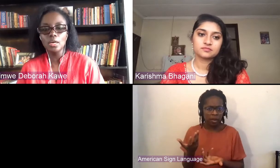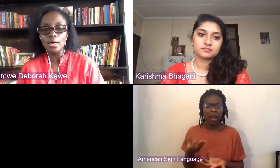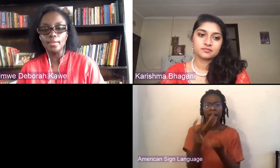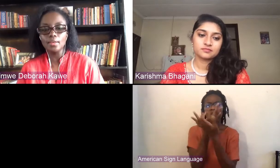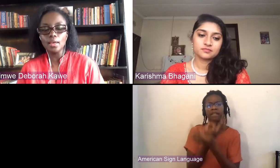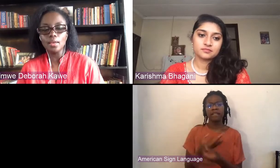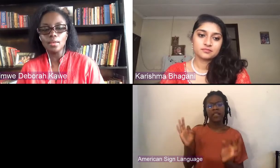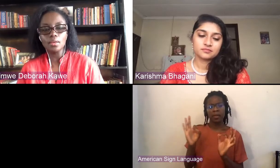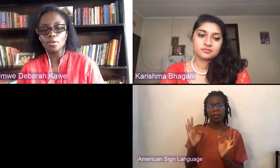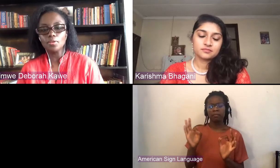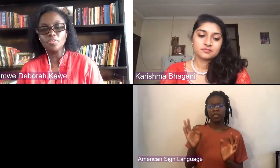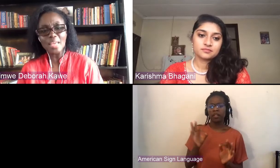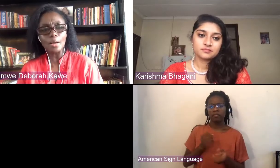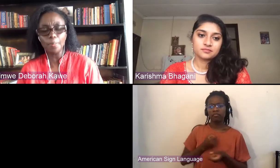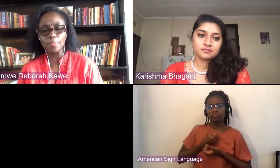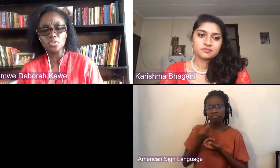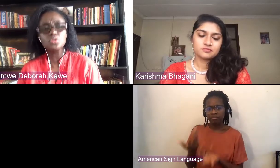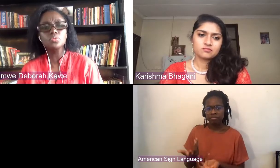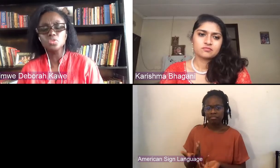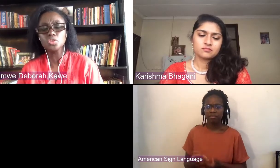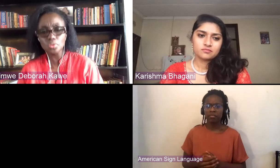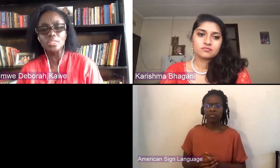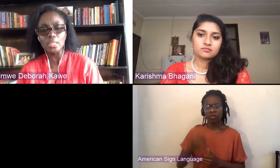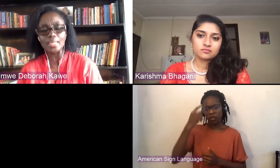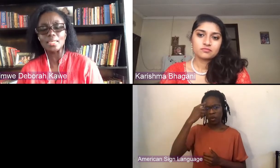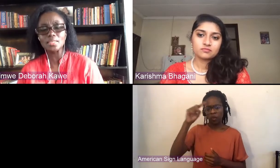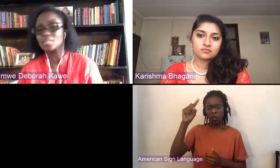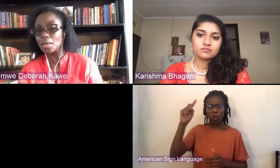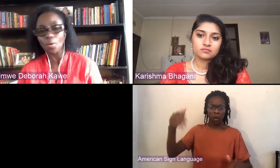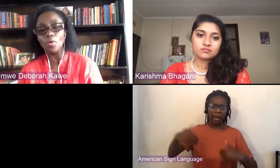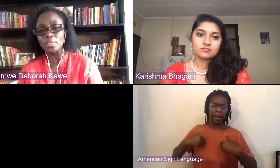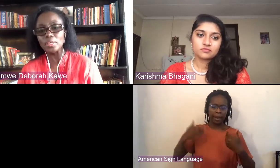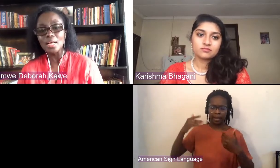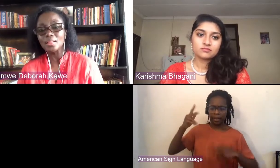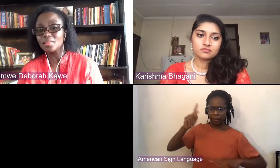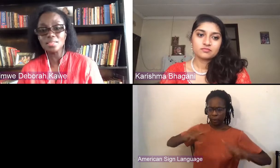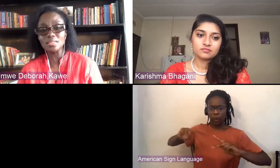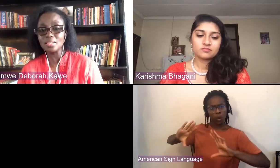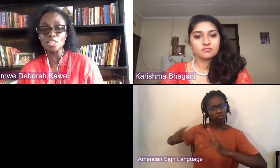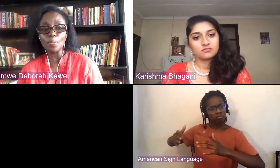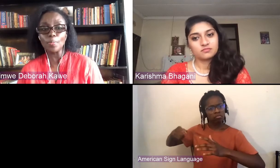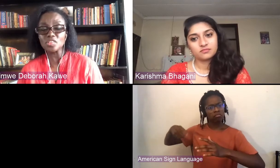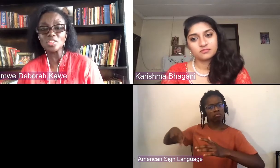and for young people to truly like take on these leadership positions.